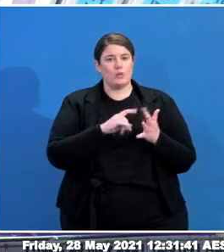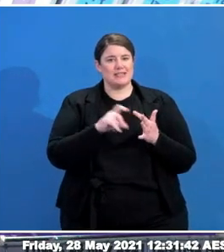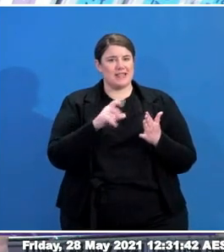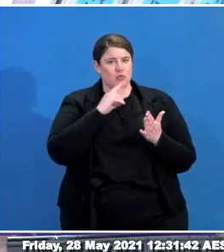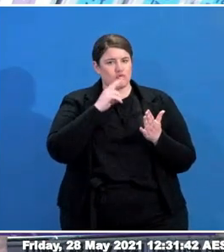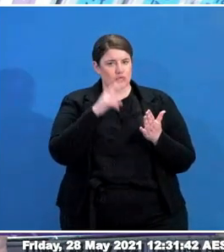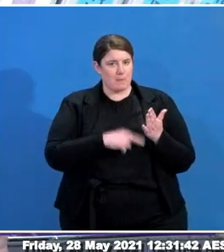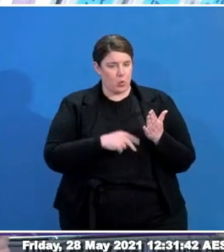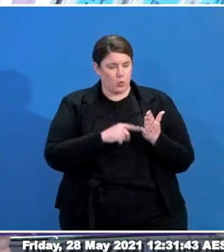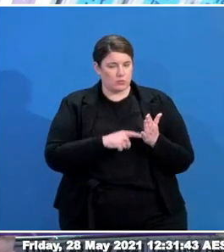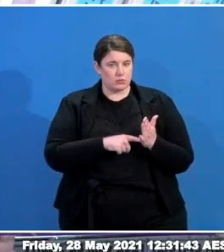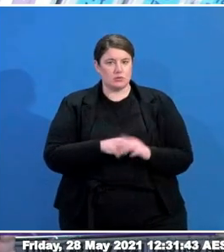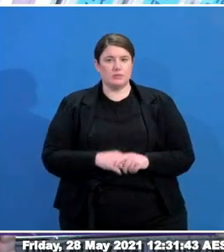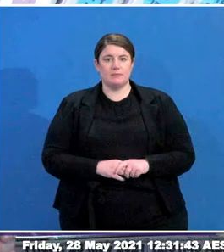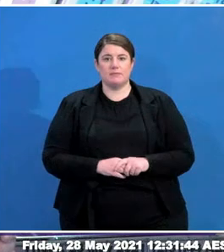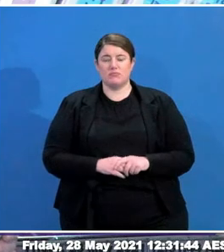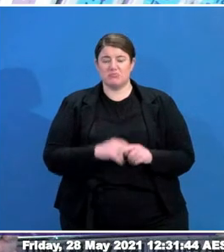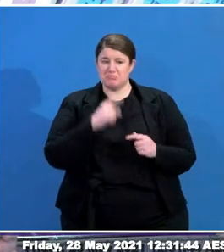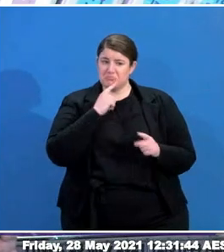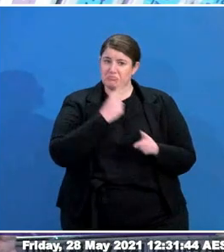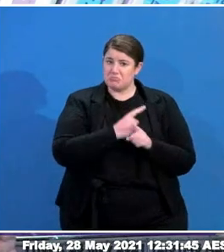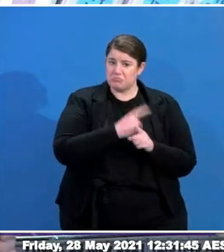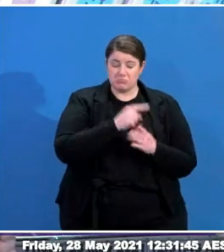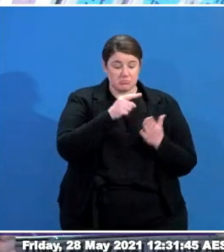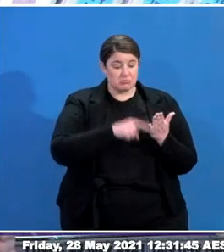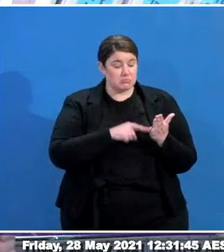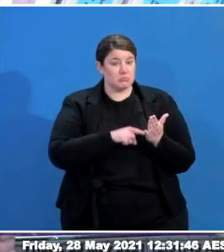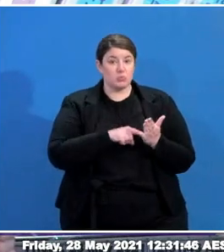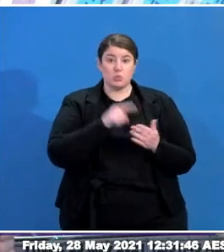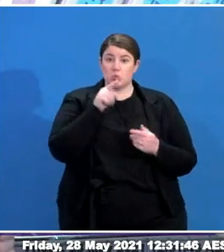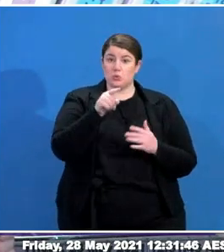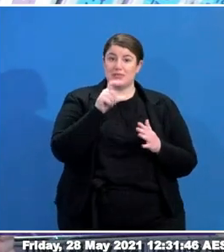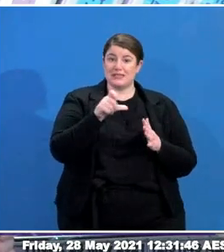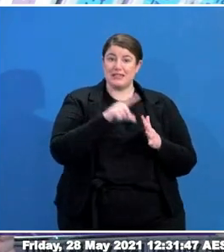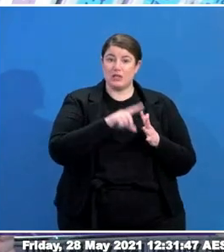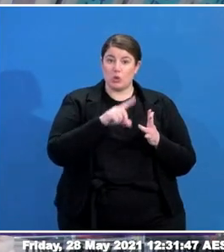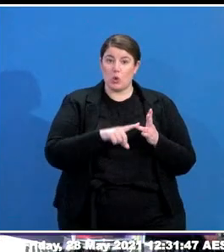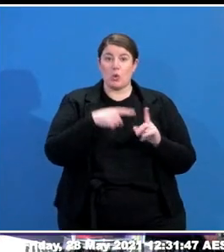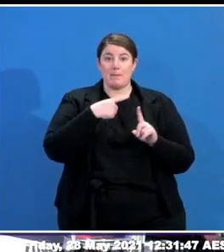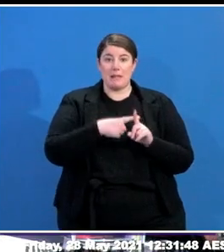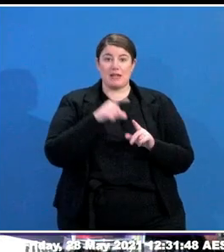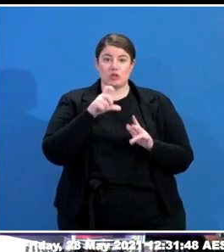And the minutes of meeting describes you as a CEO and CoSec, that is right, isn't it?